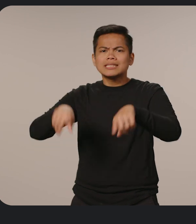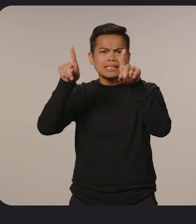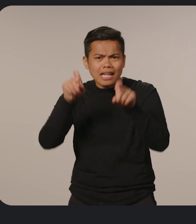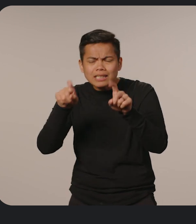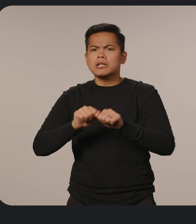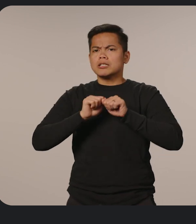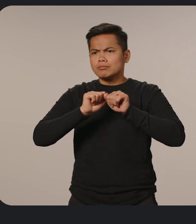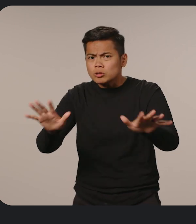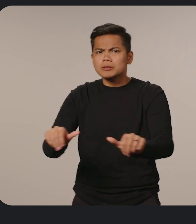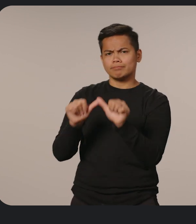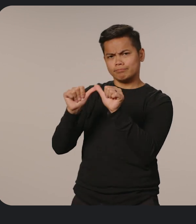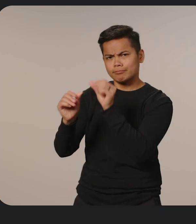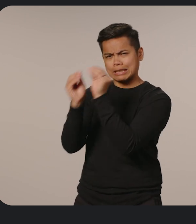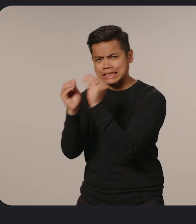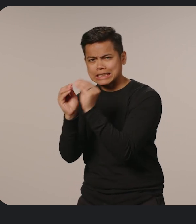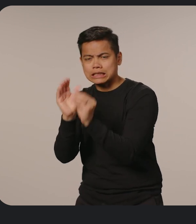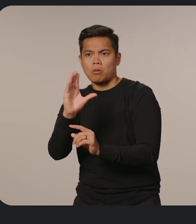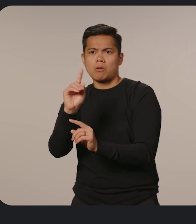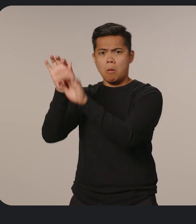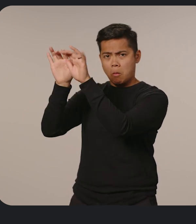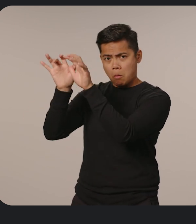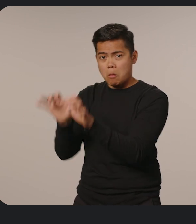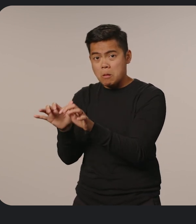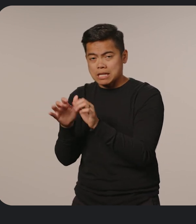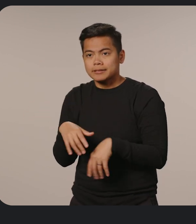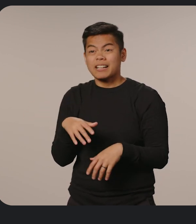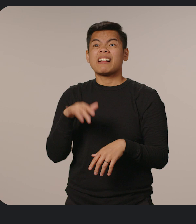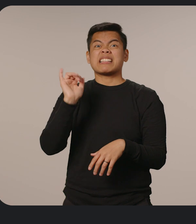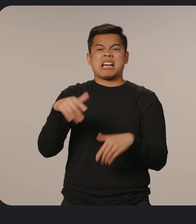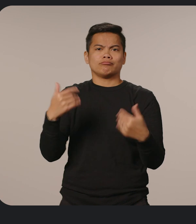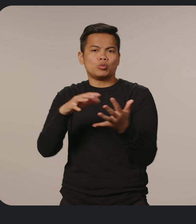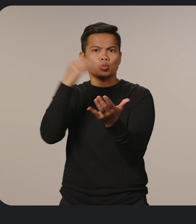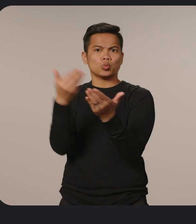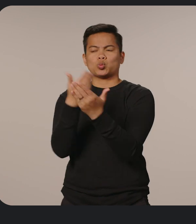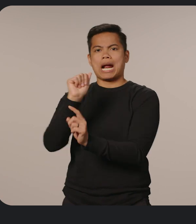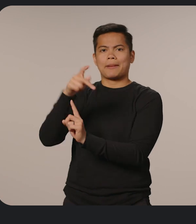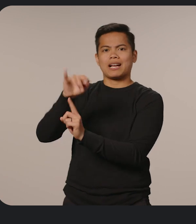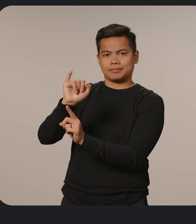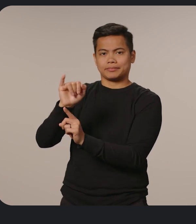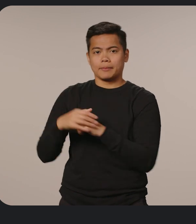mention finding and learning new apis we want to make that process faster and